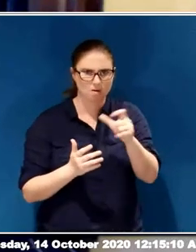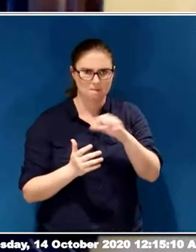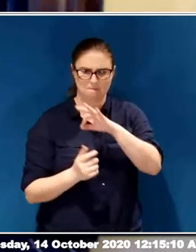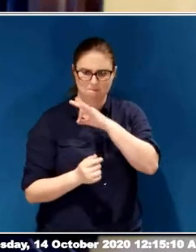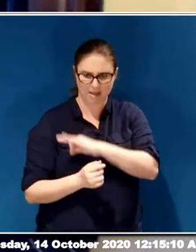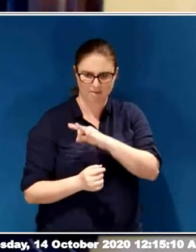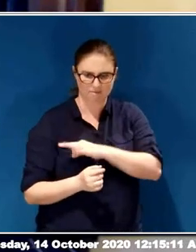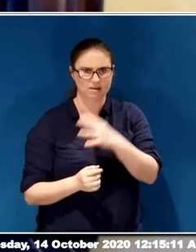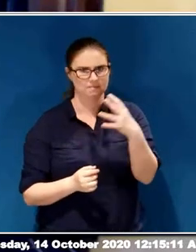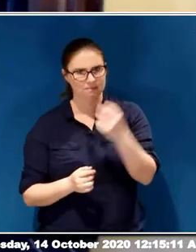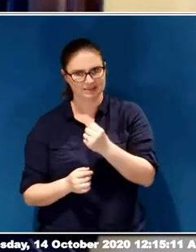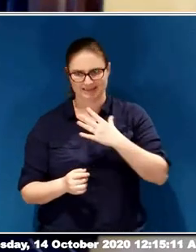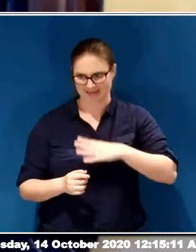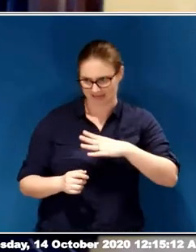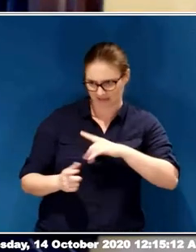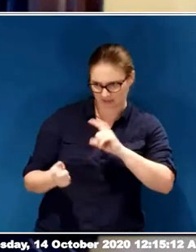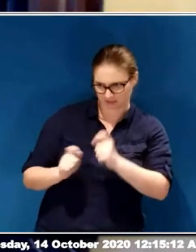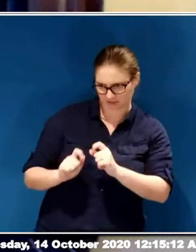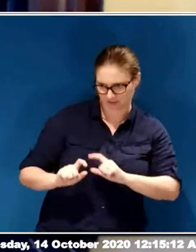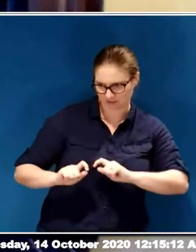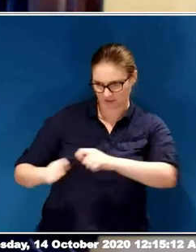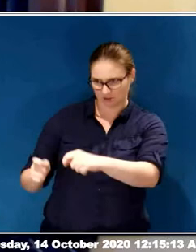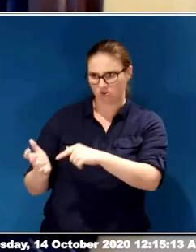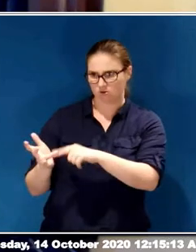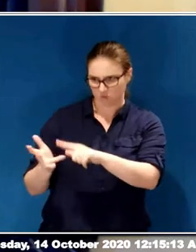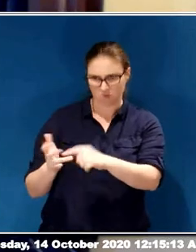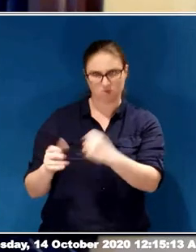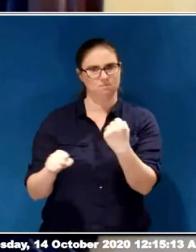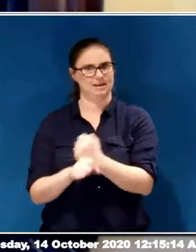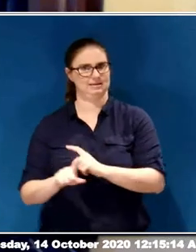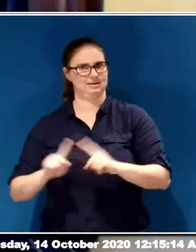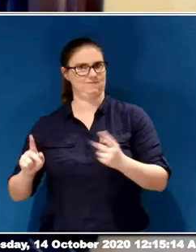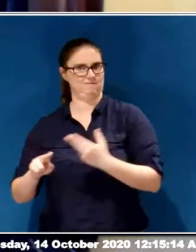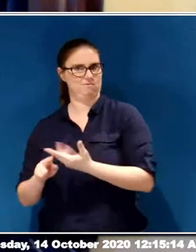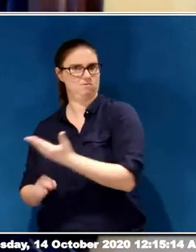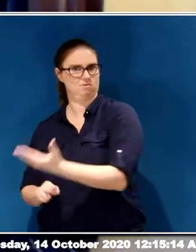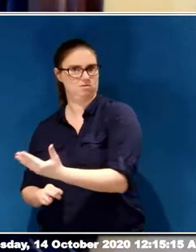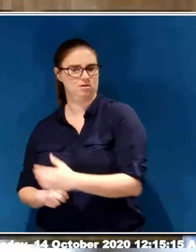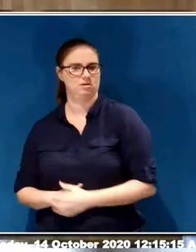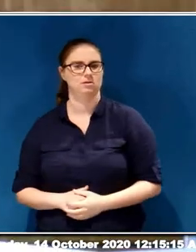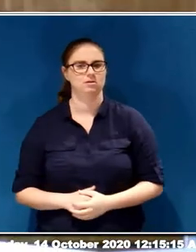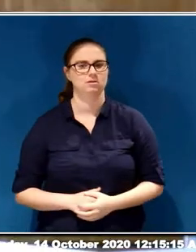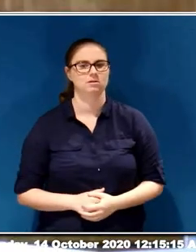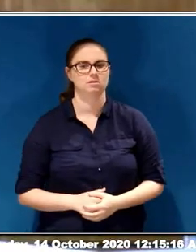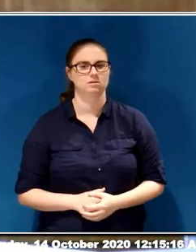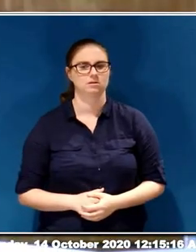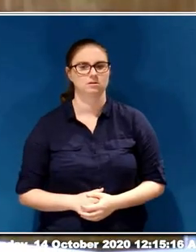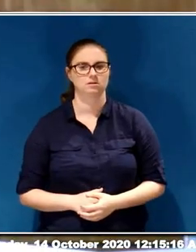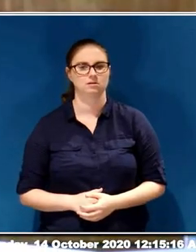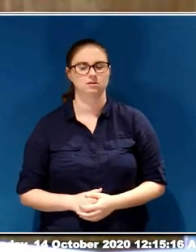So you're offering what is in effect an interpretation of the legislation or the standards?